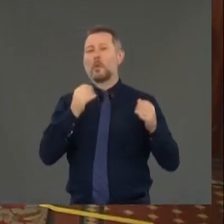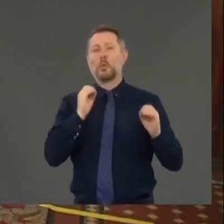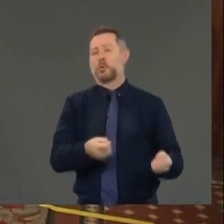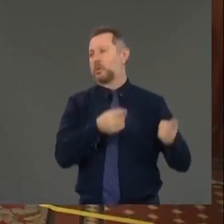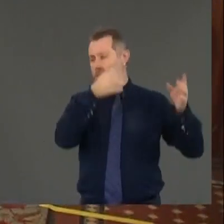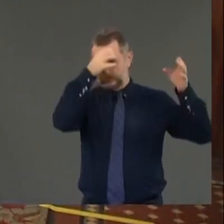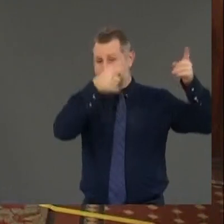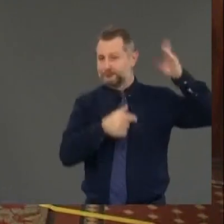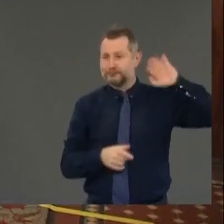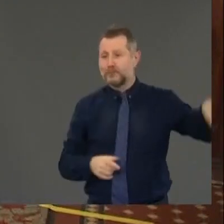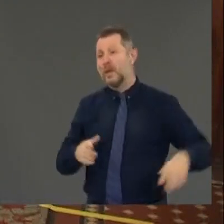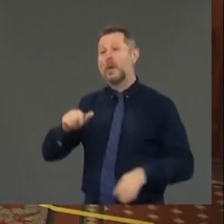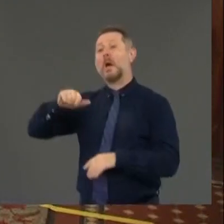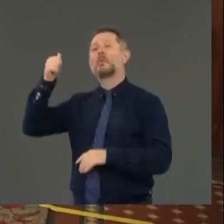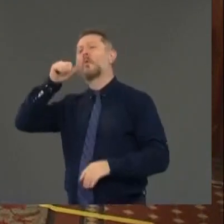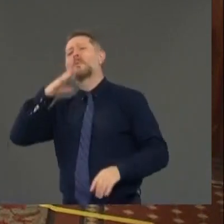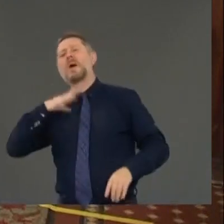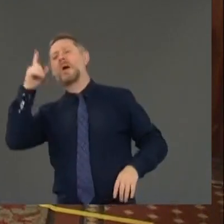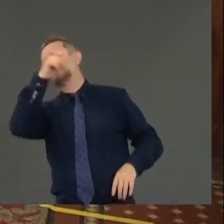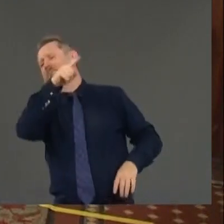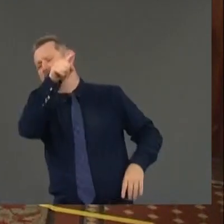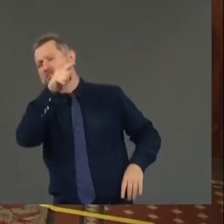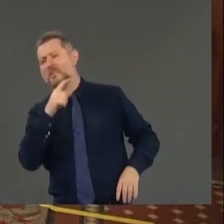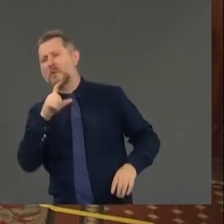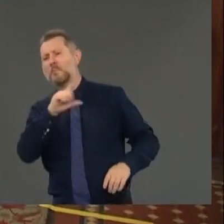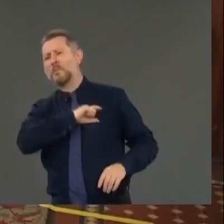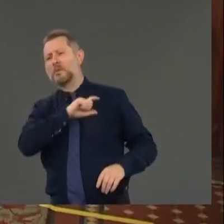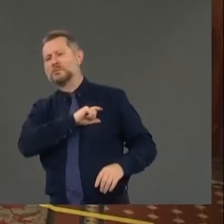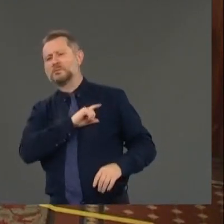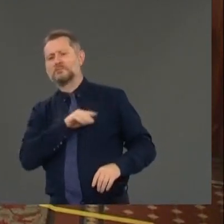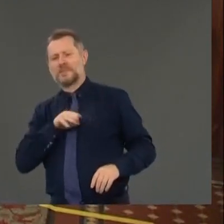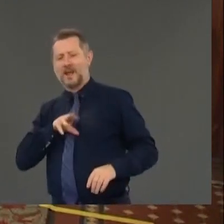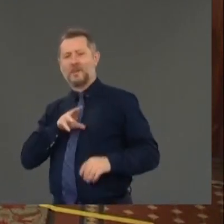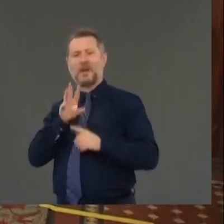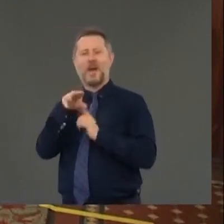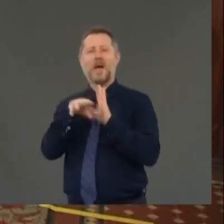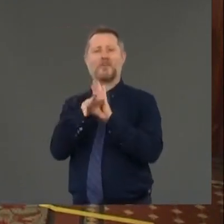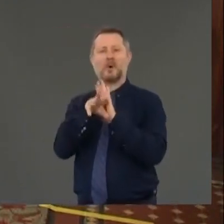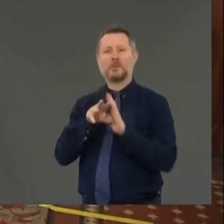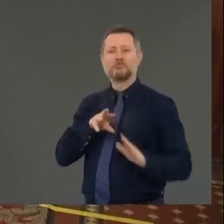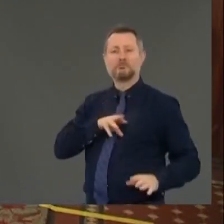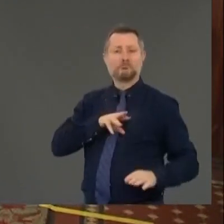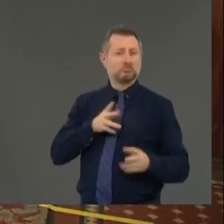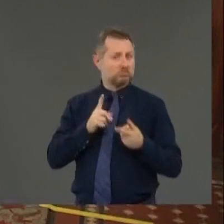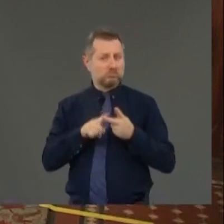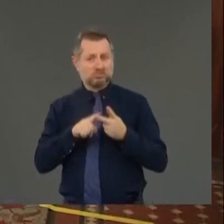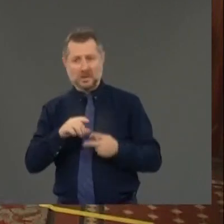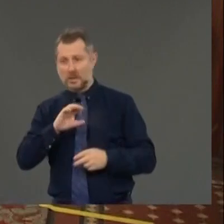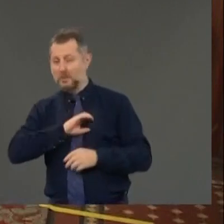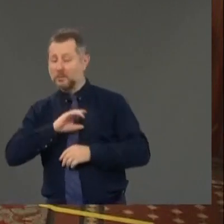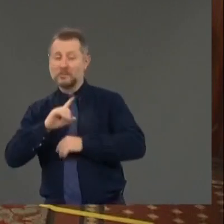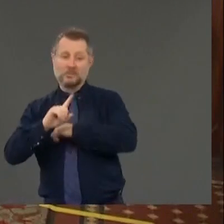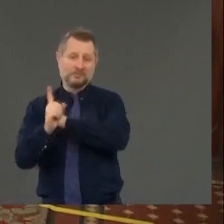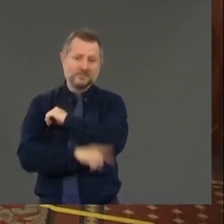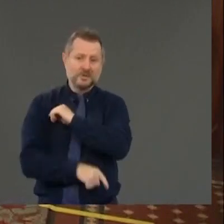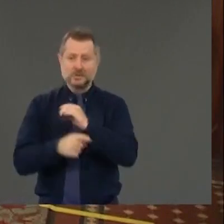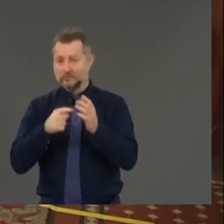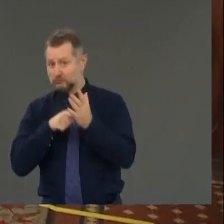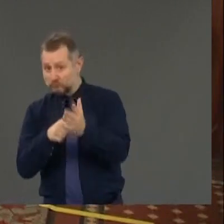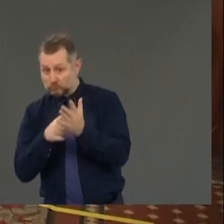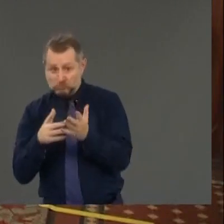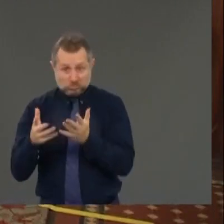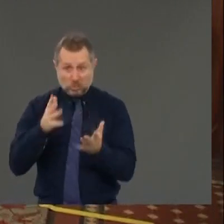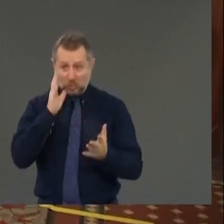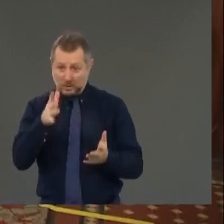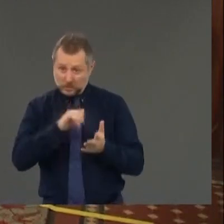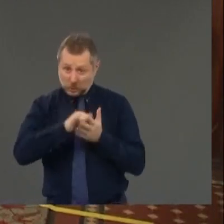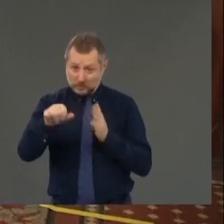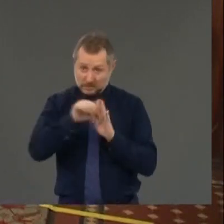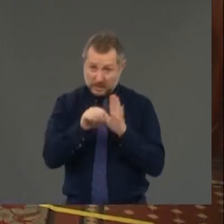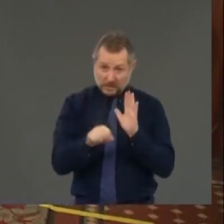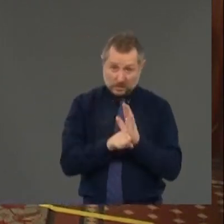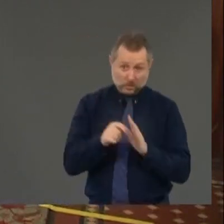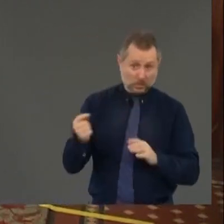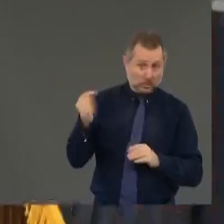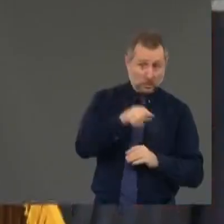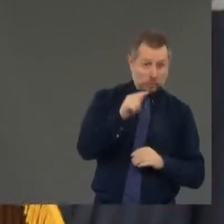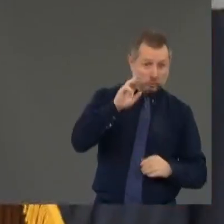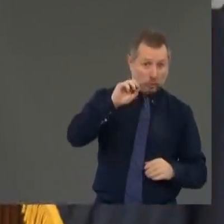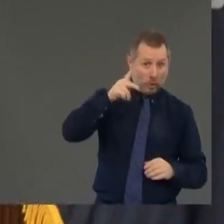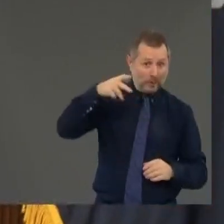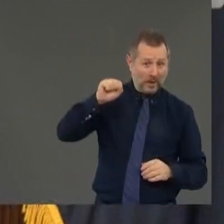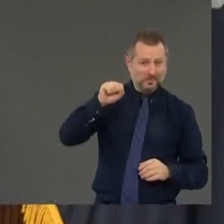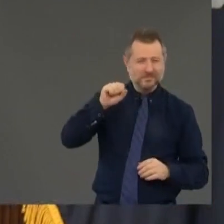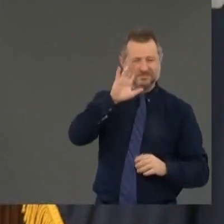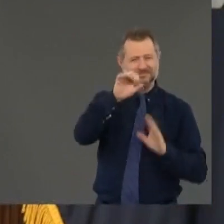IT'S TALKING ABOUT.